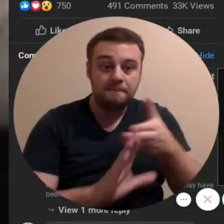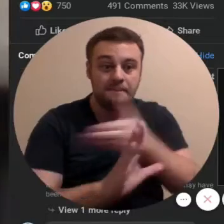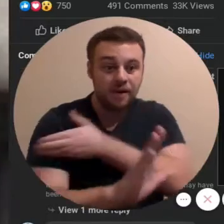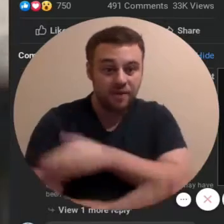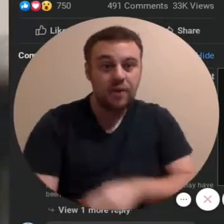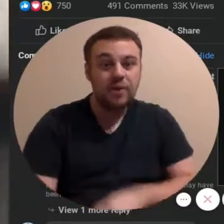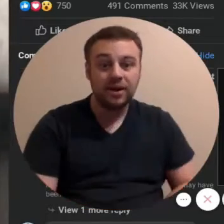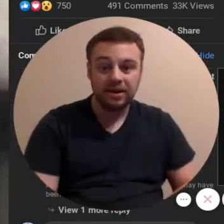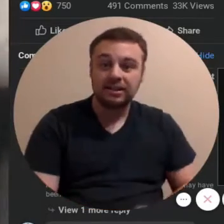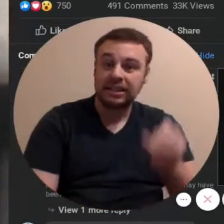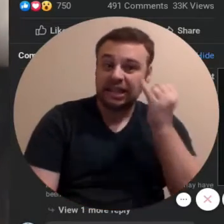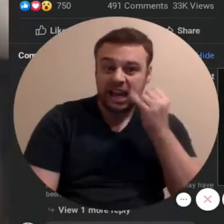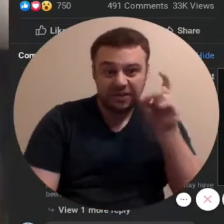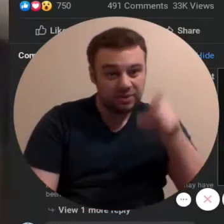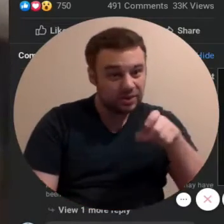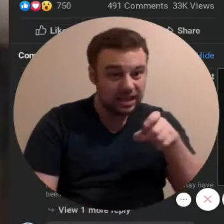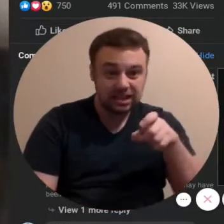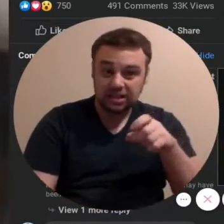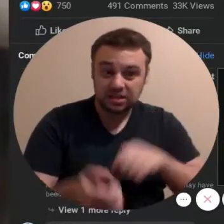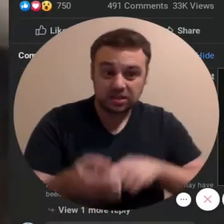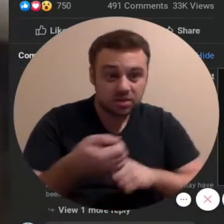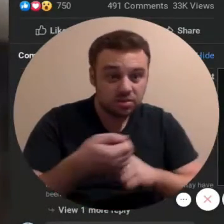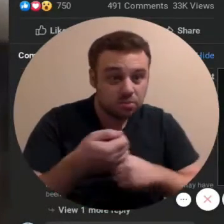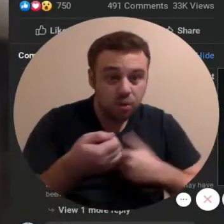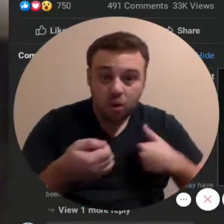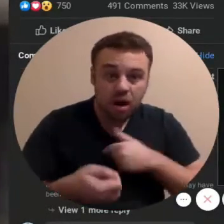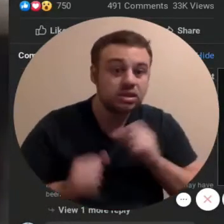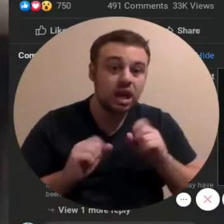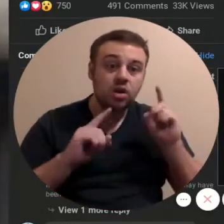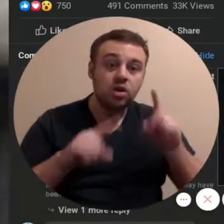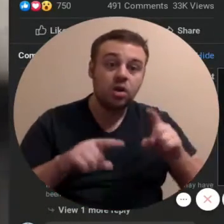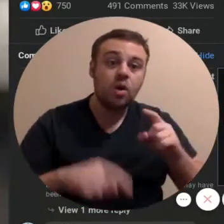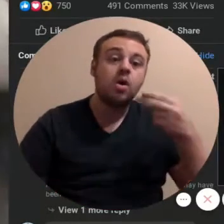need your support- you can go to hoglezoo.org and look at Jay's drawings.